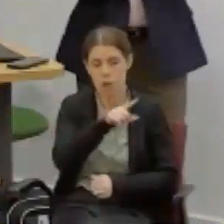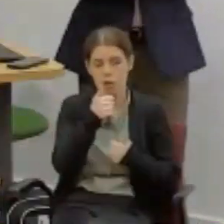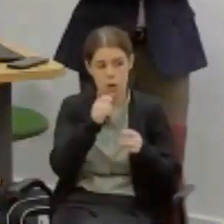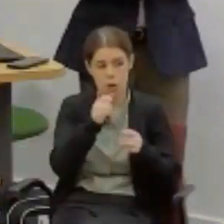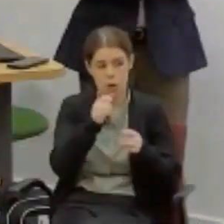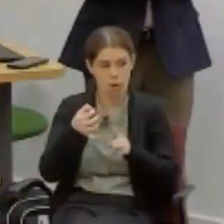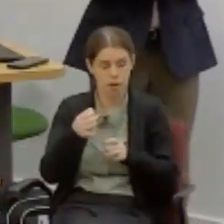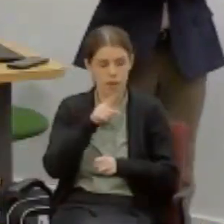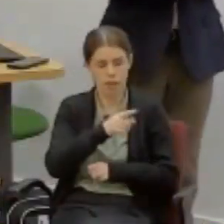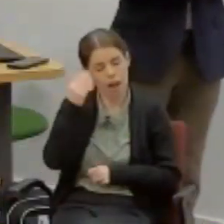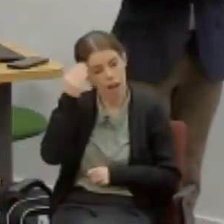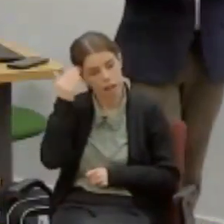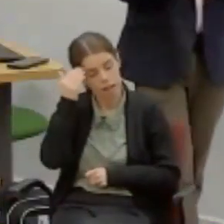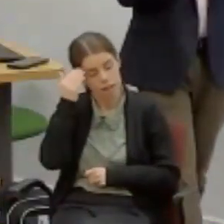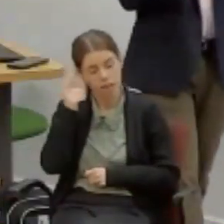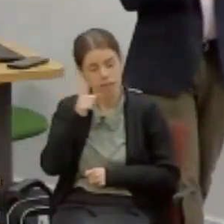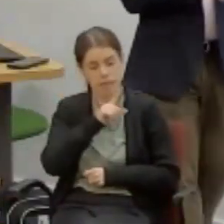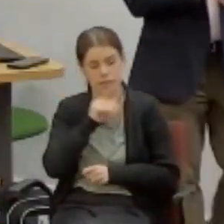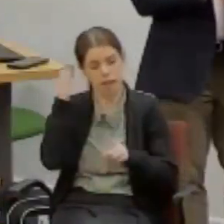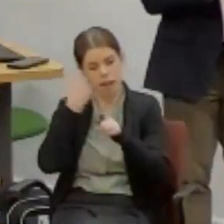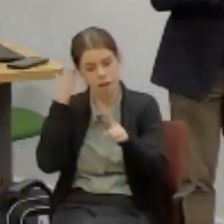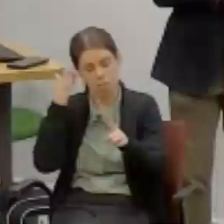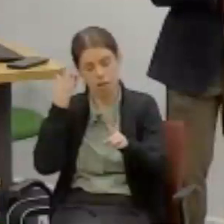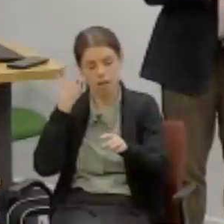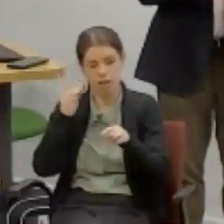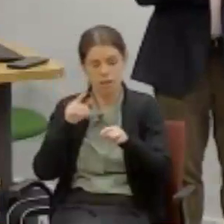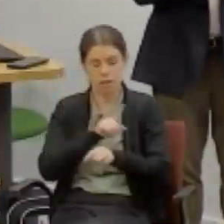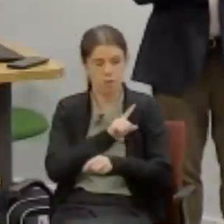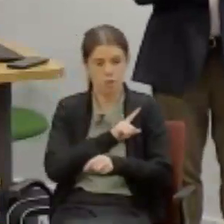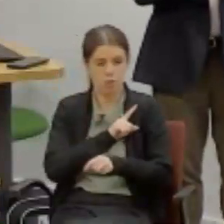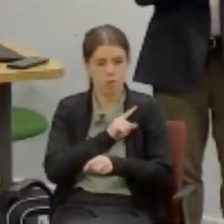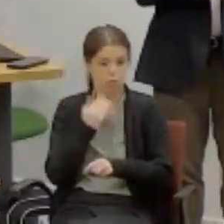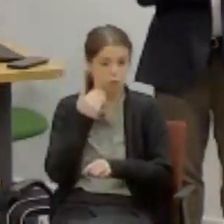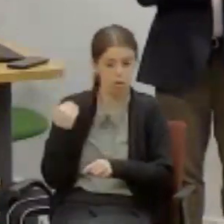So, first thing on the head of is interested because it wasn't that long ago, you know, just within my lifetime.